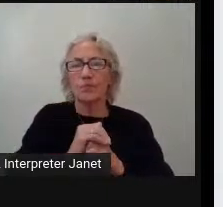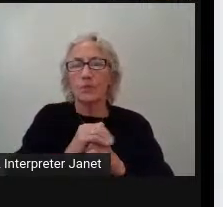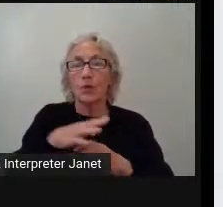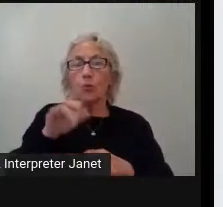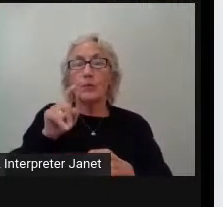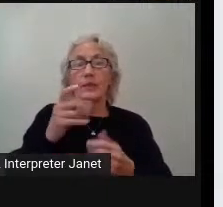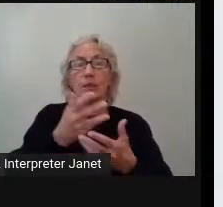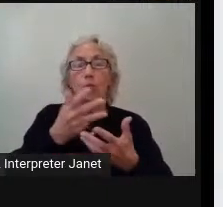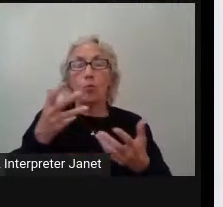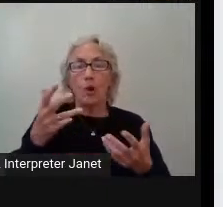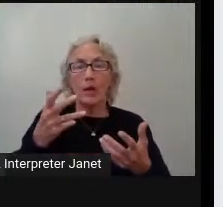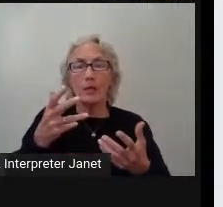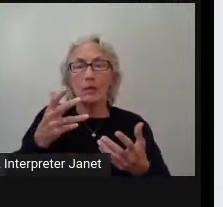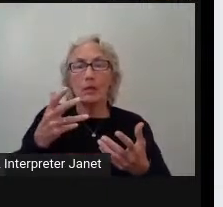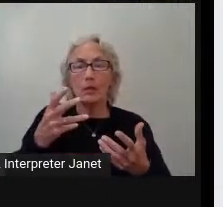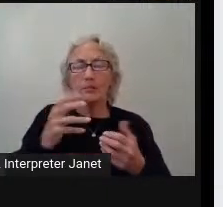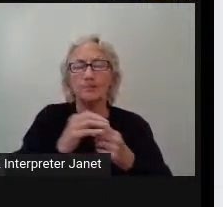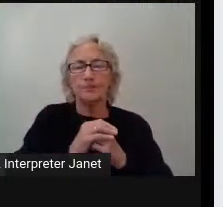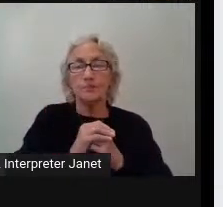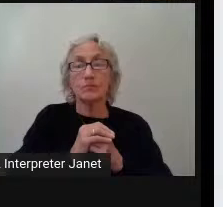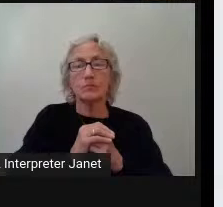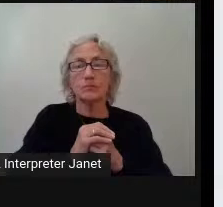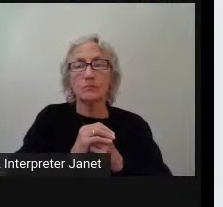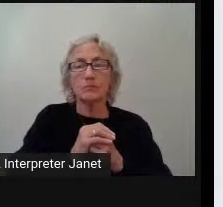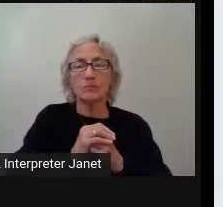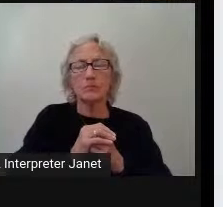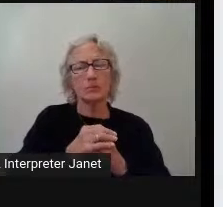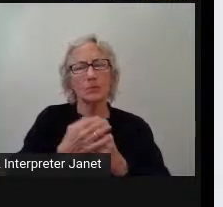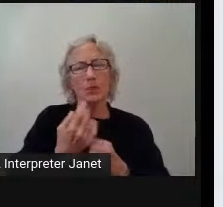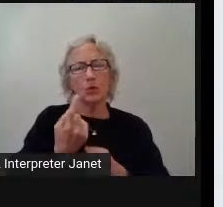administrator and we do not need an accessible theme for .